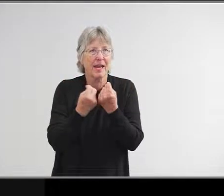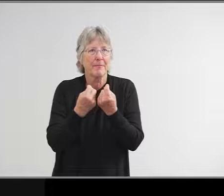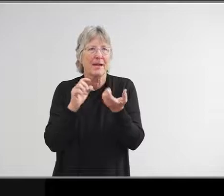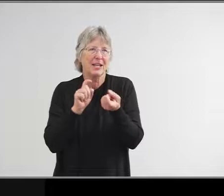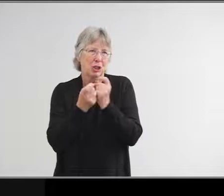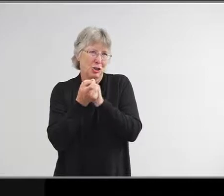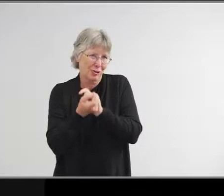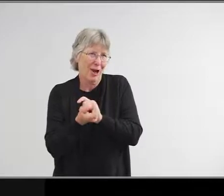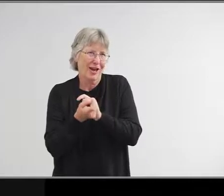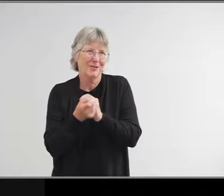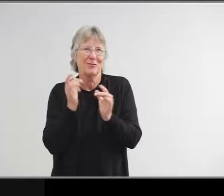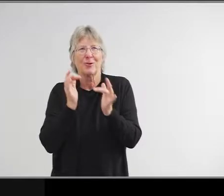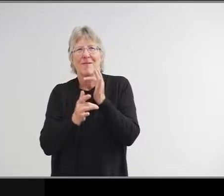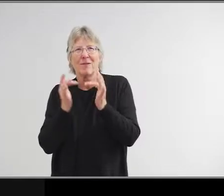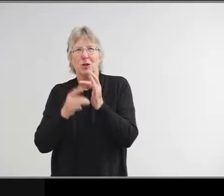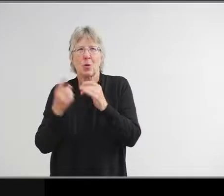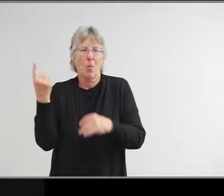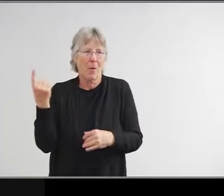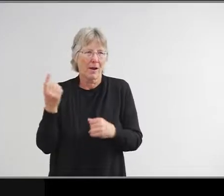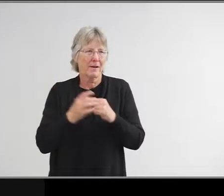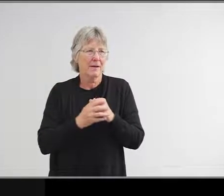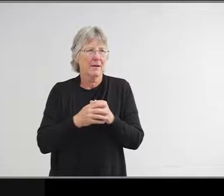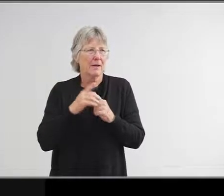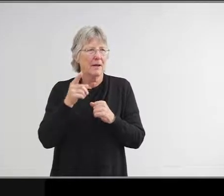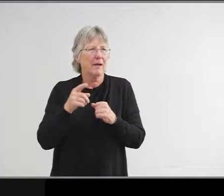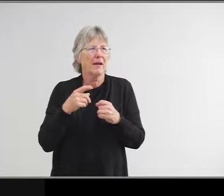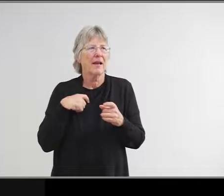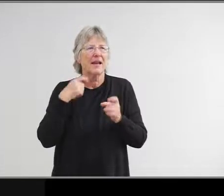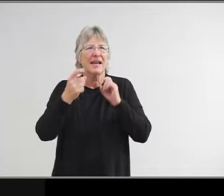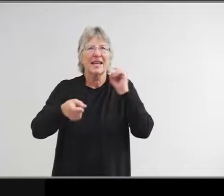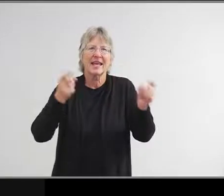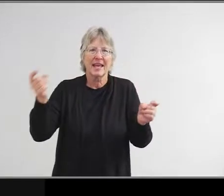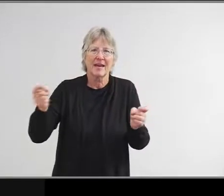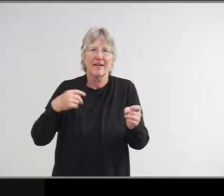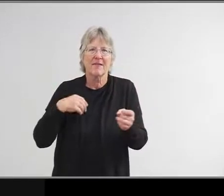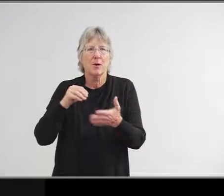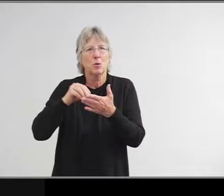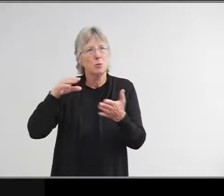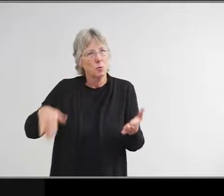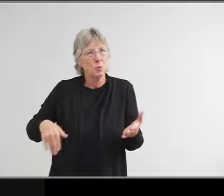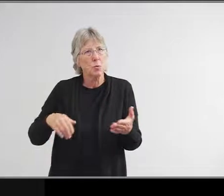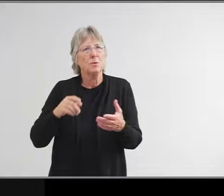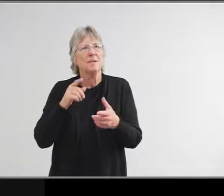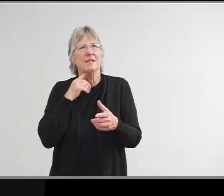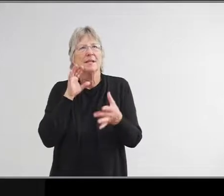As Mr. Sheridan shares, this keeps students scholars connected to the Long Beach Public Library resources